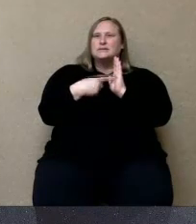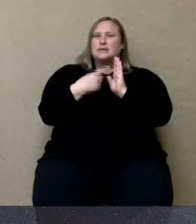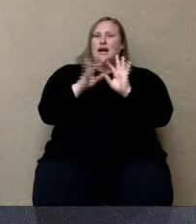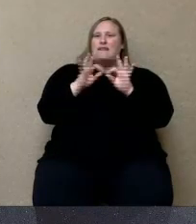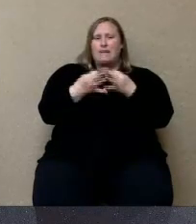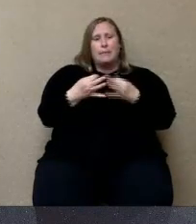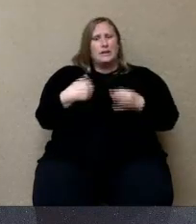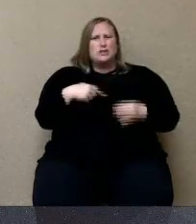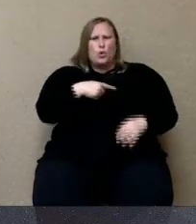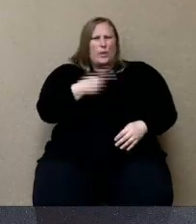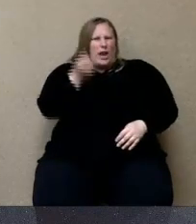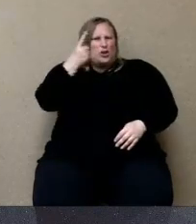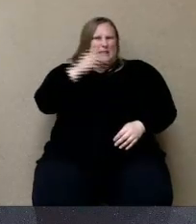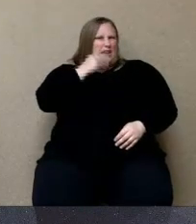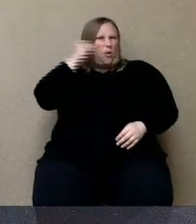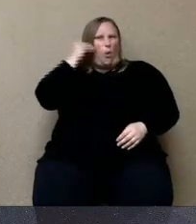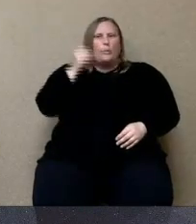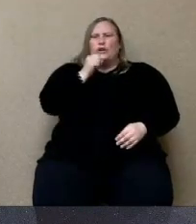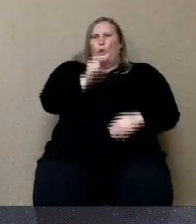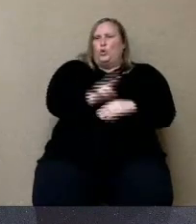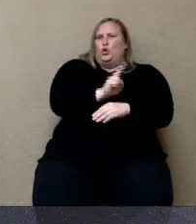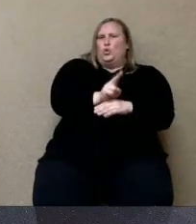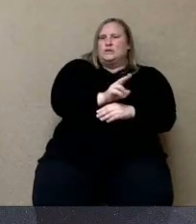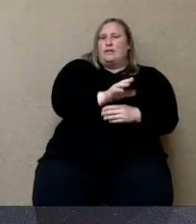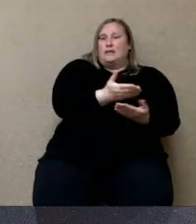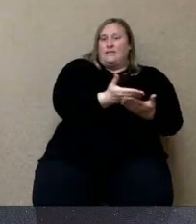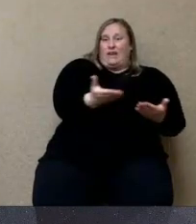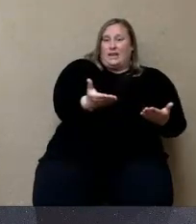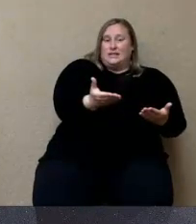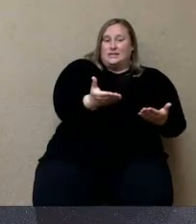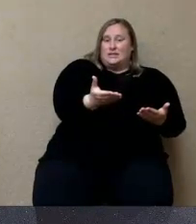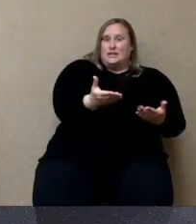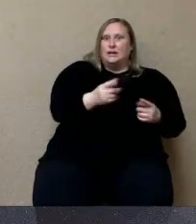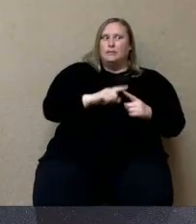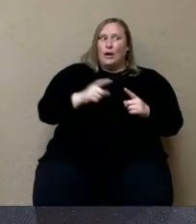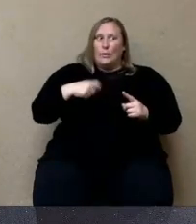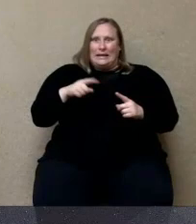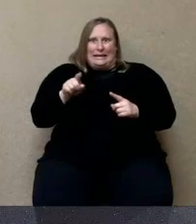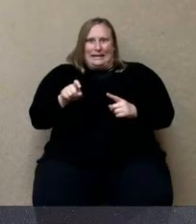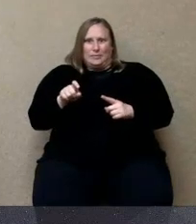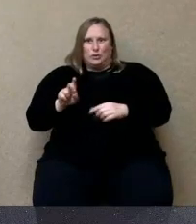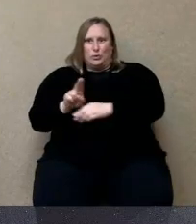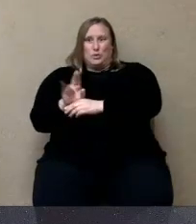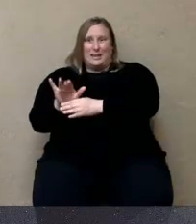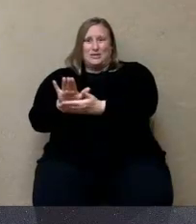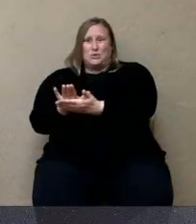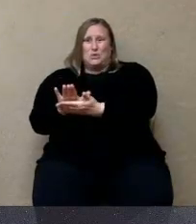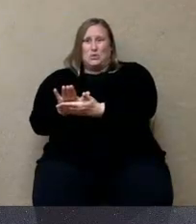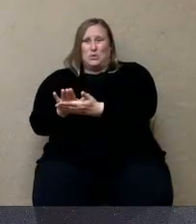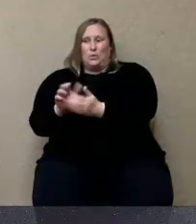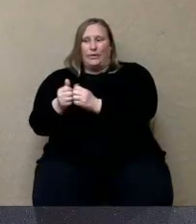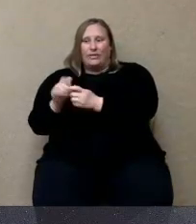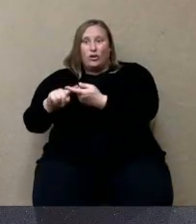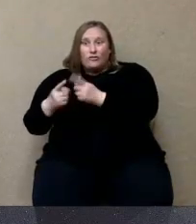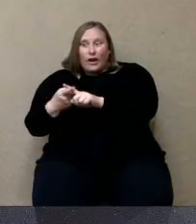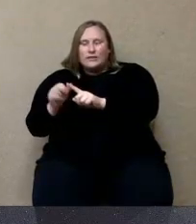well we understand them at home, so we don't use the device. But we need them to use it at school with their friends and we need them to use it when we go to the doctor and the